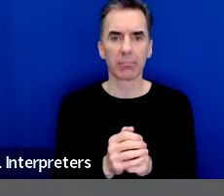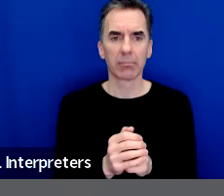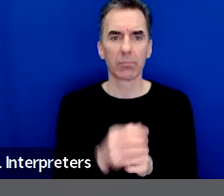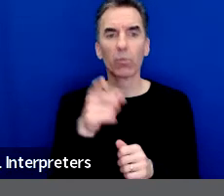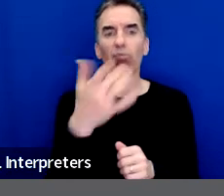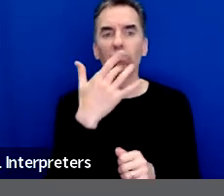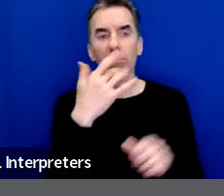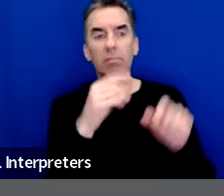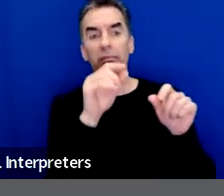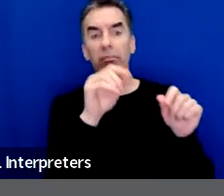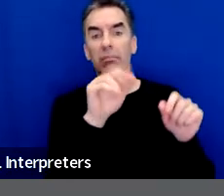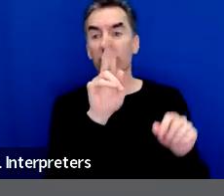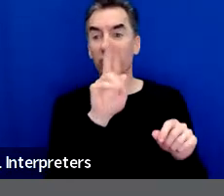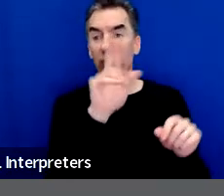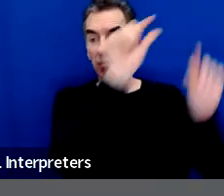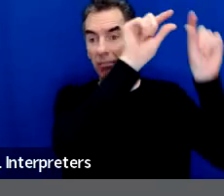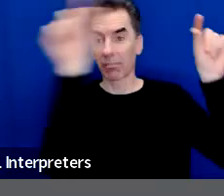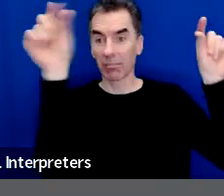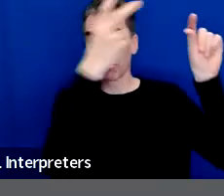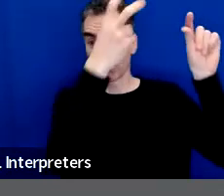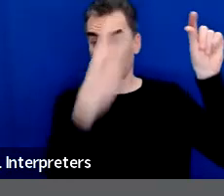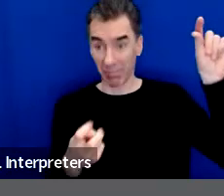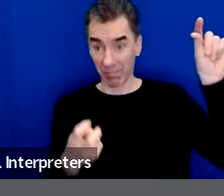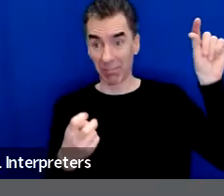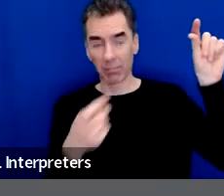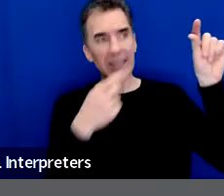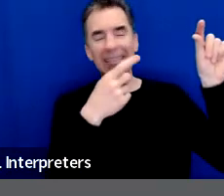up here and your web browser, and that link does not work. It will break.